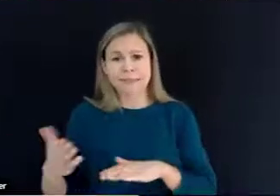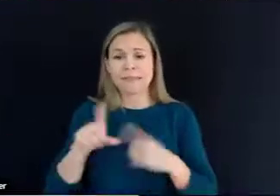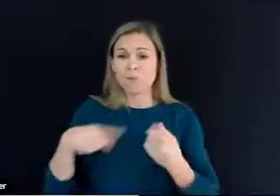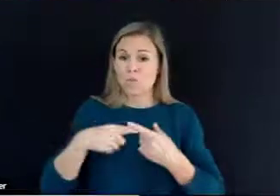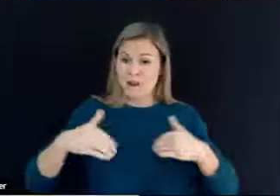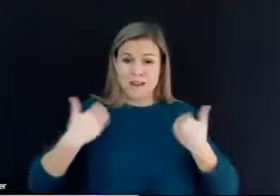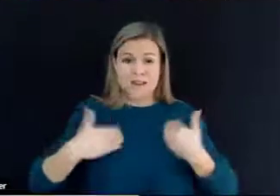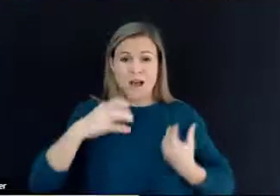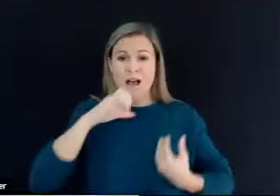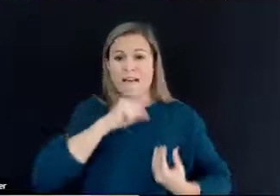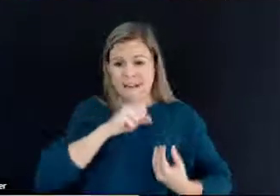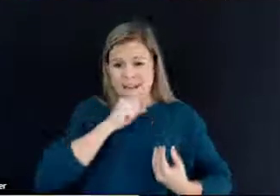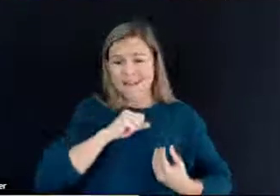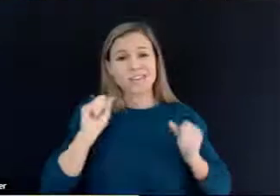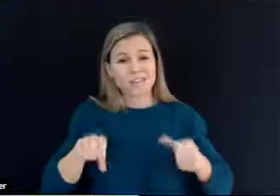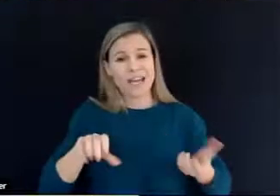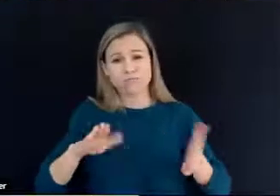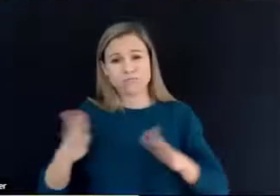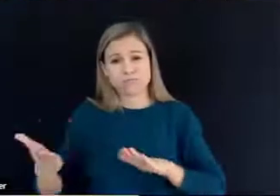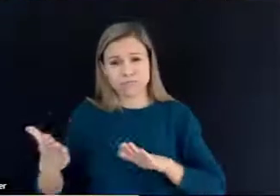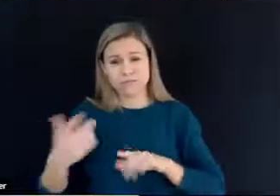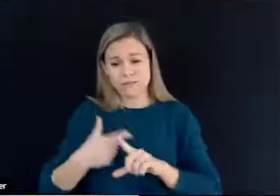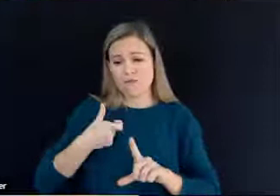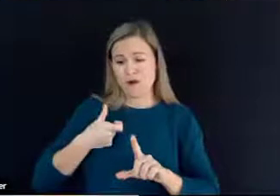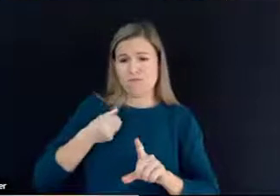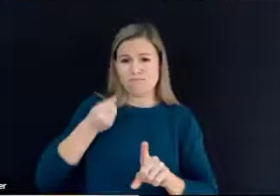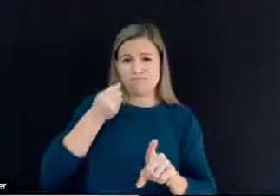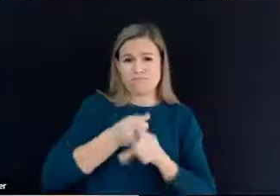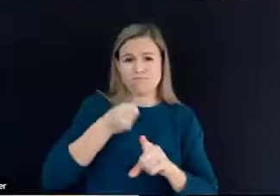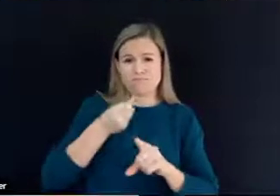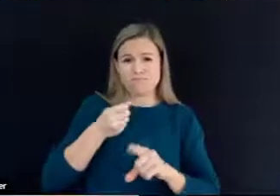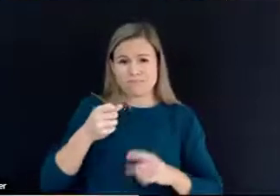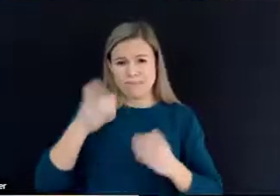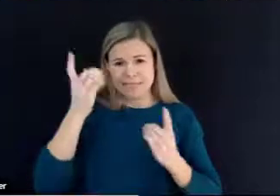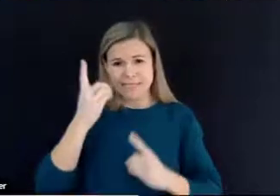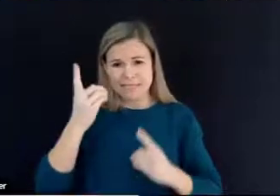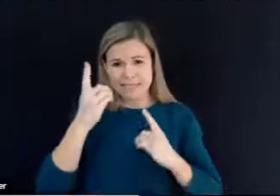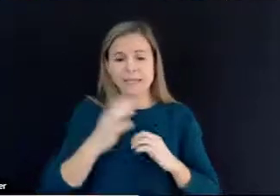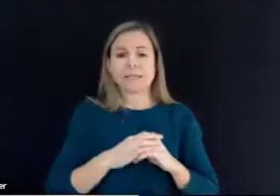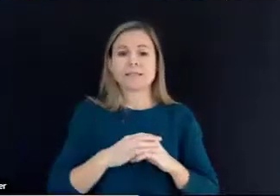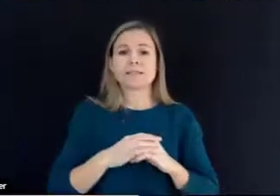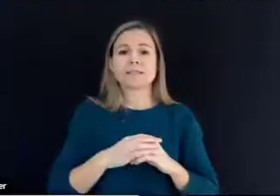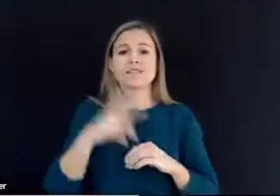On the screen you're gonna see my son, you're also gonna see Melissa's daughter, Ginny,